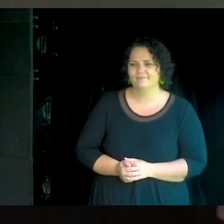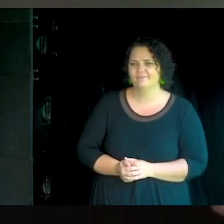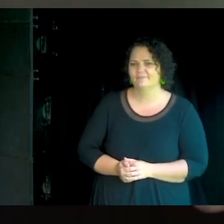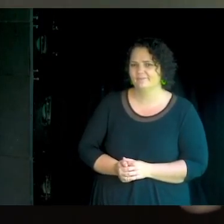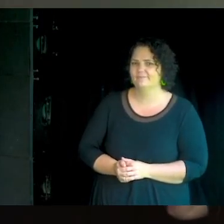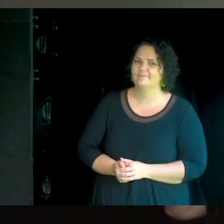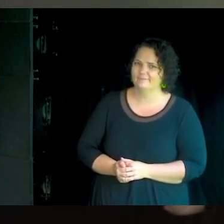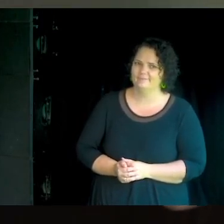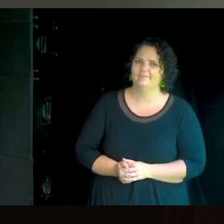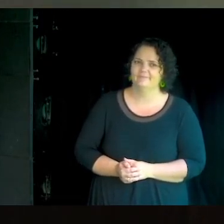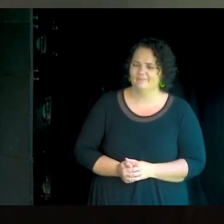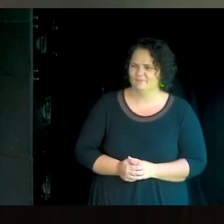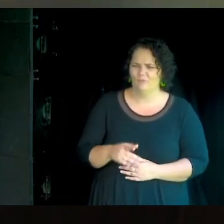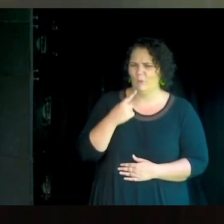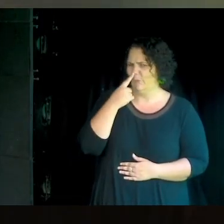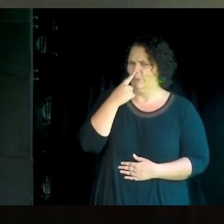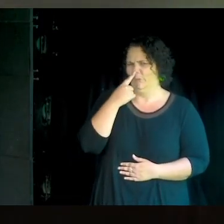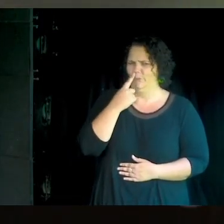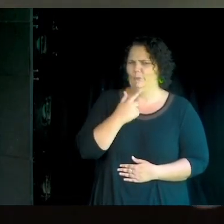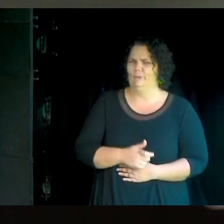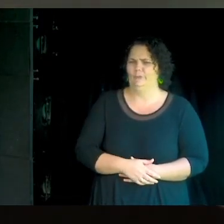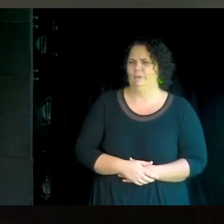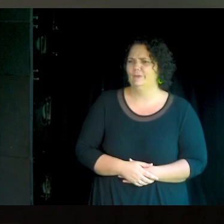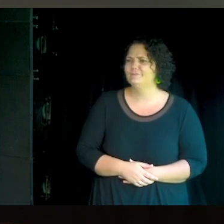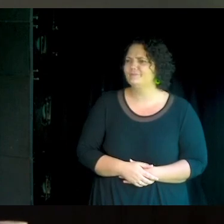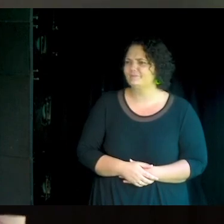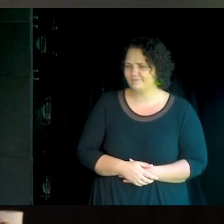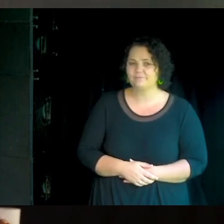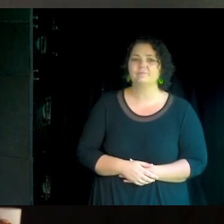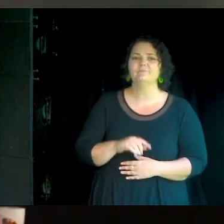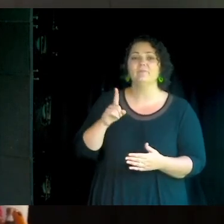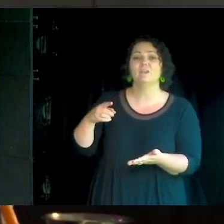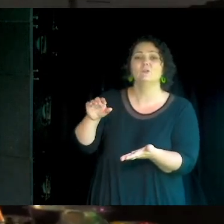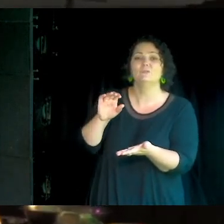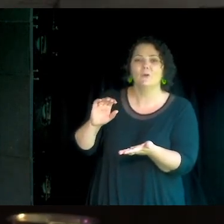smell very good Emily all right so this is the sauce here so that's why I say it called tromali